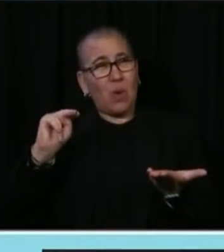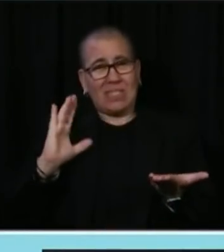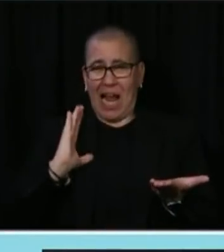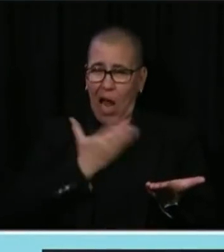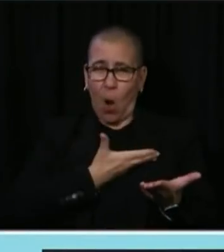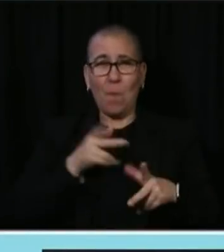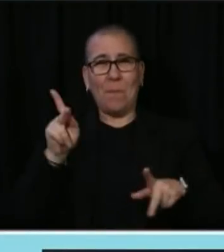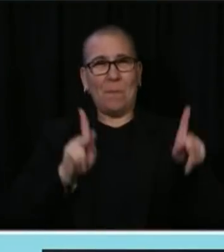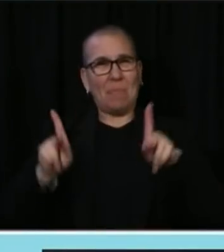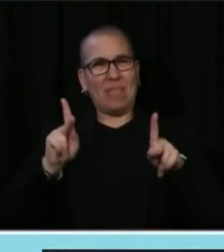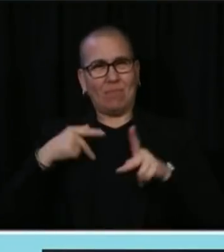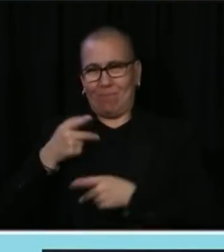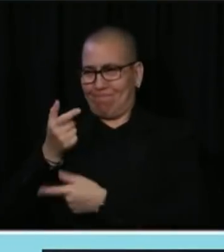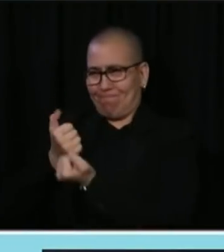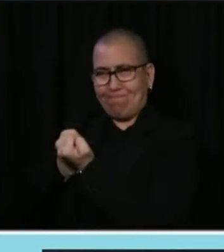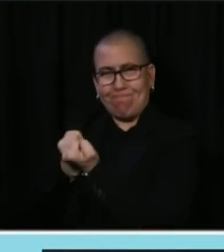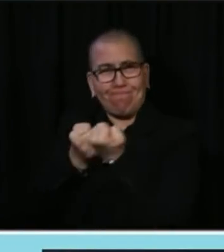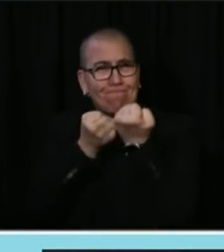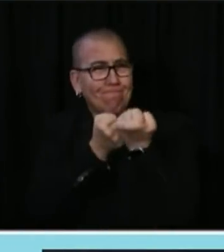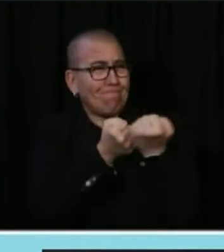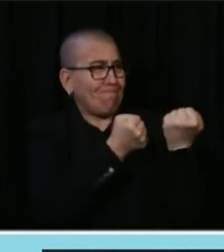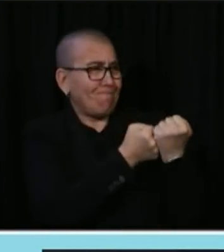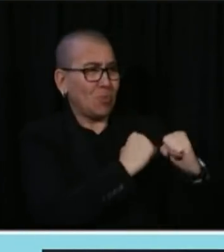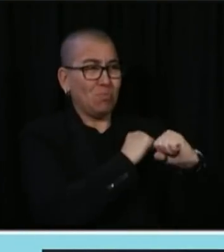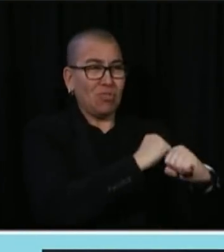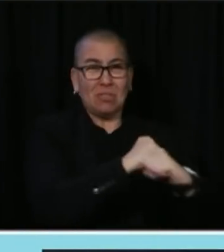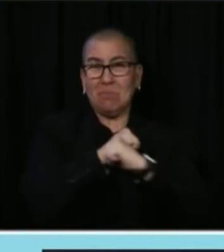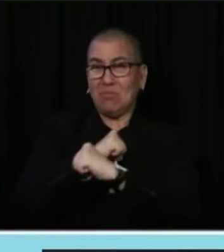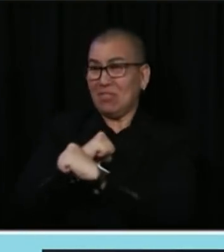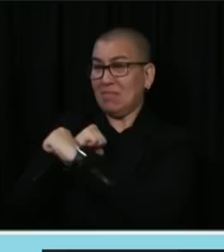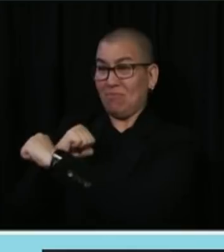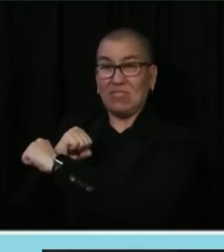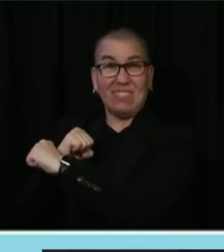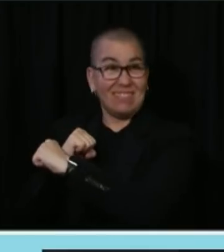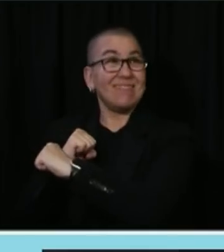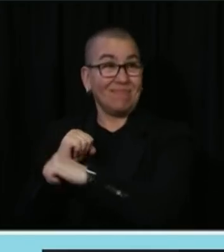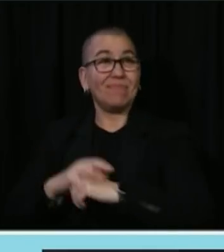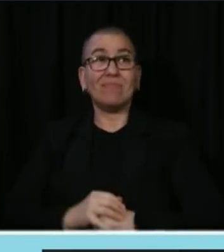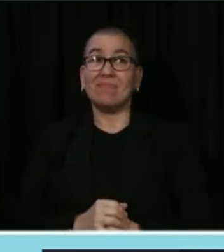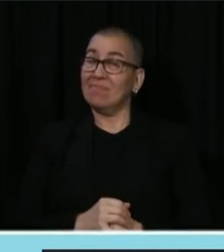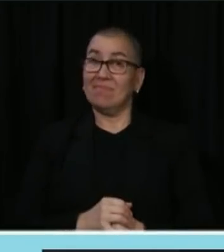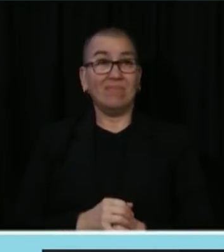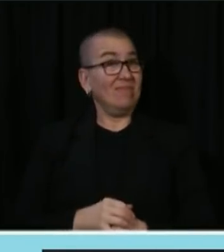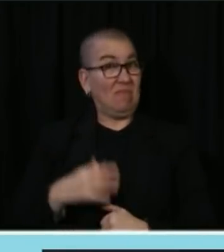INVOLVED. WE ALSO MADE IT A COMMITMENT DURING THIS TIME THAT WE TAKE